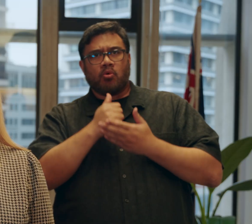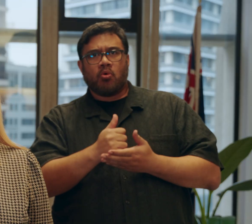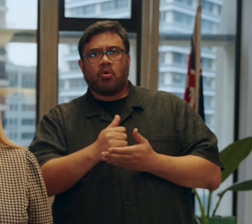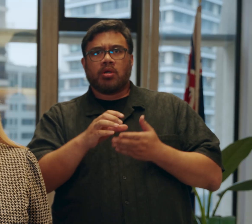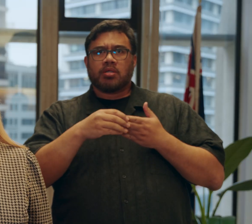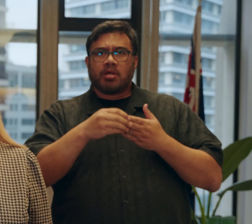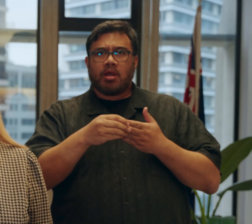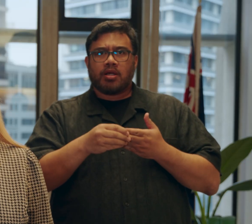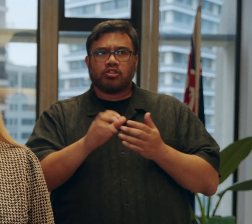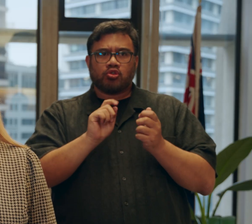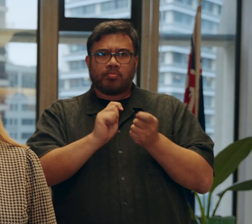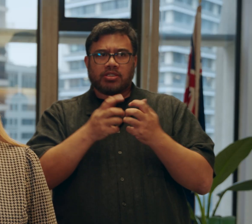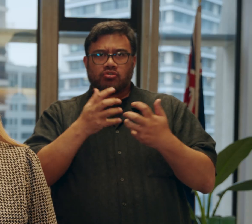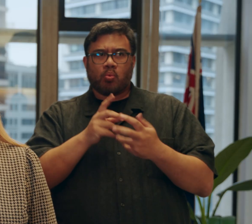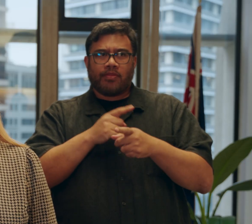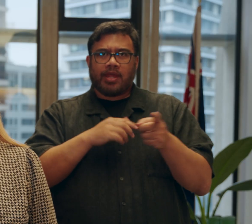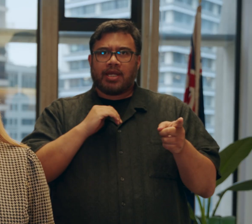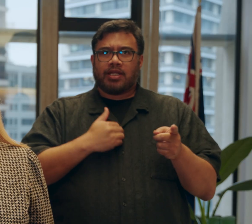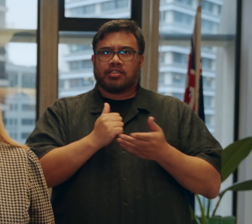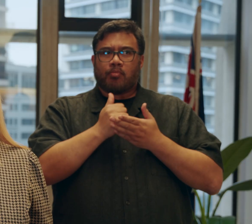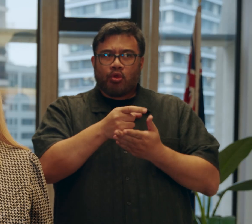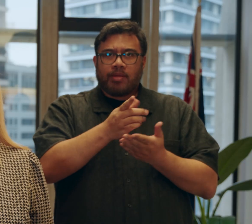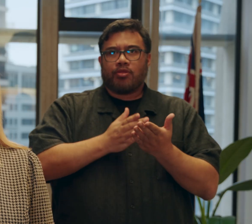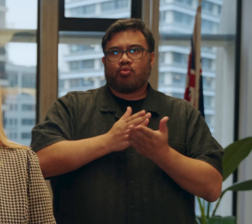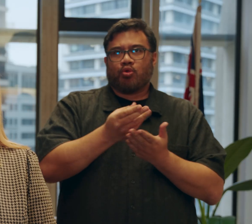tailored to the individual's needs to support them to do this.